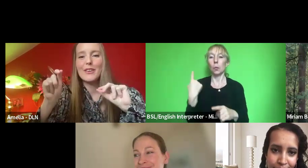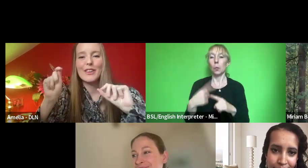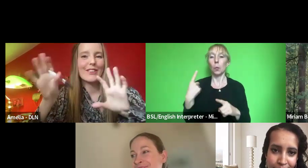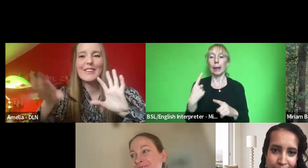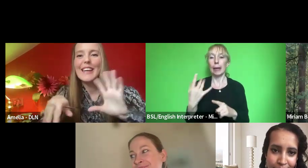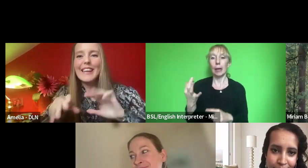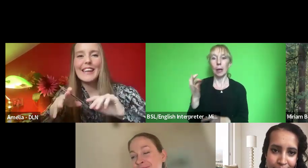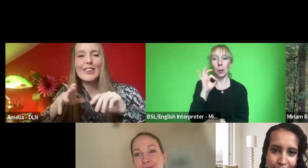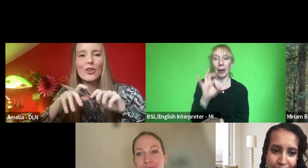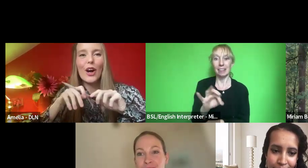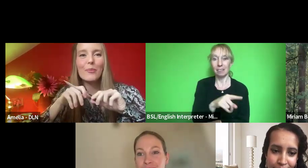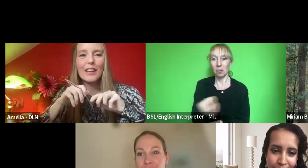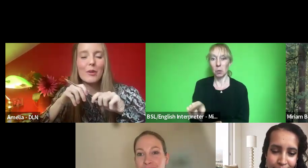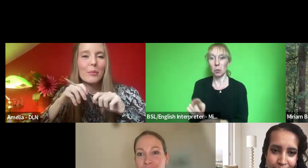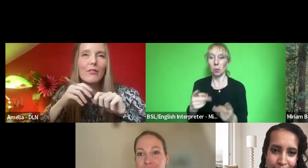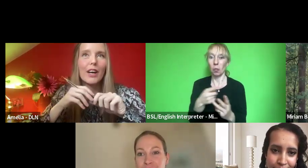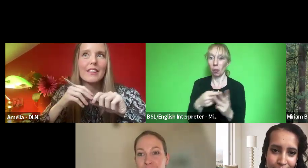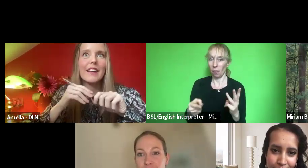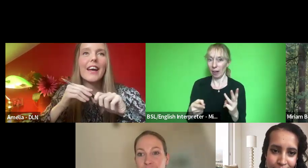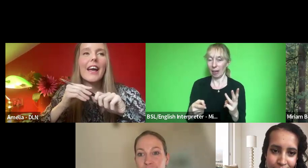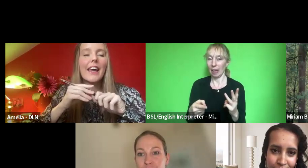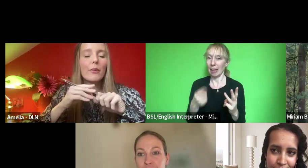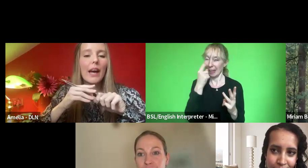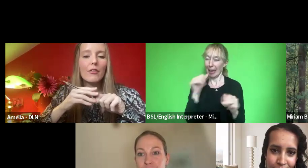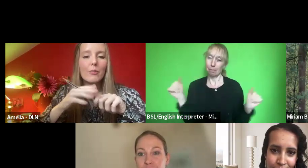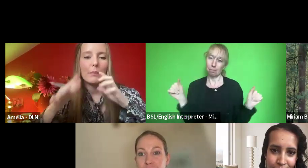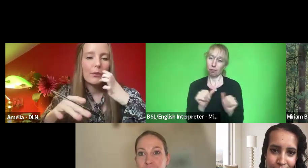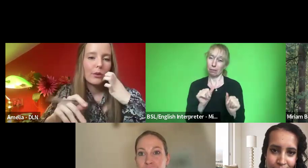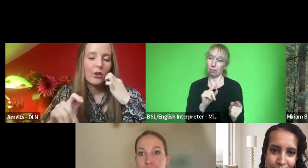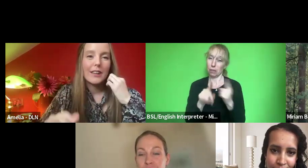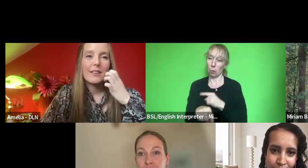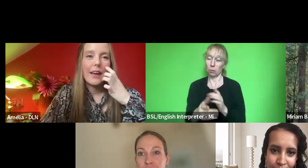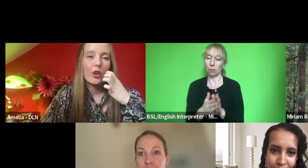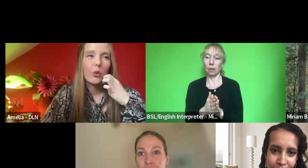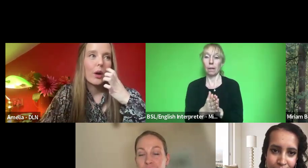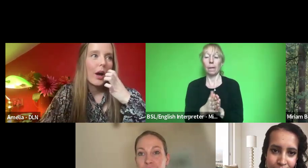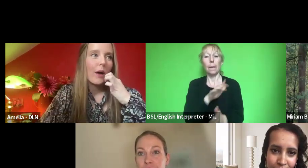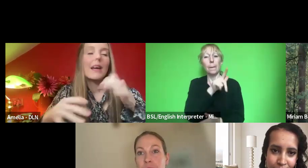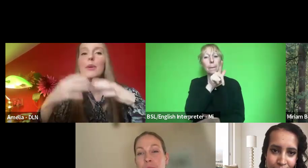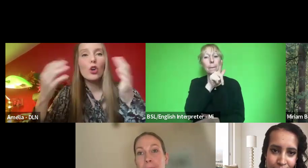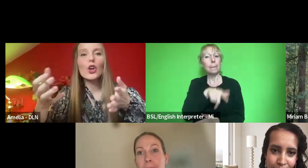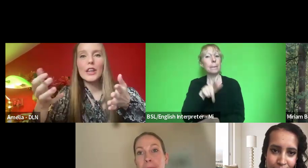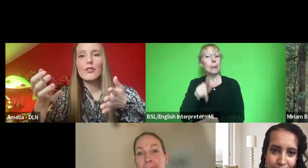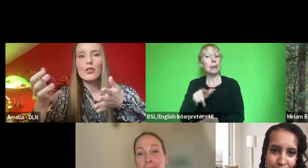maybe you can just each give a brief answer. If we have people joining us today who are maybe not looking